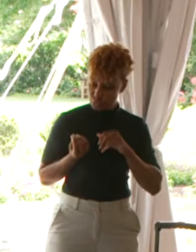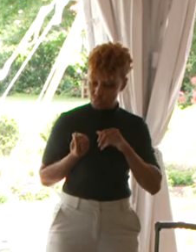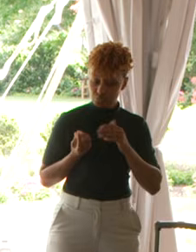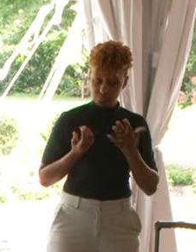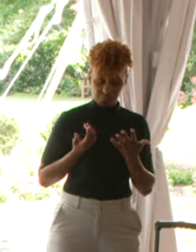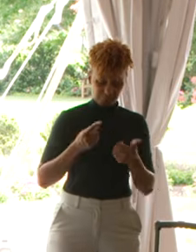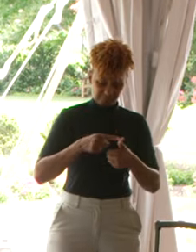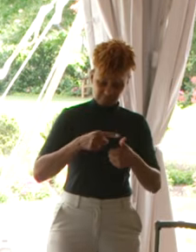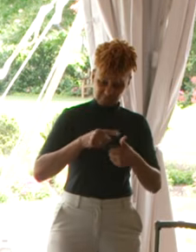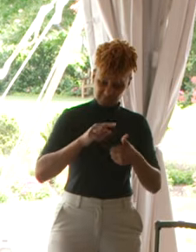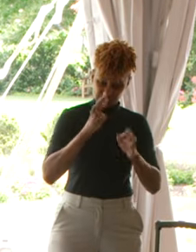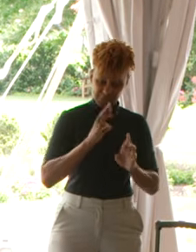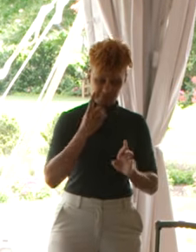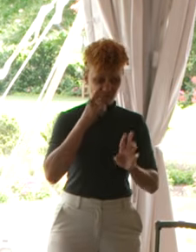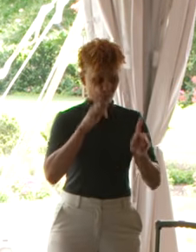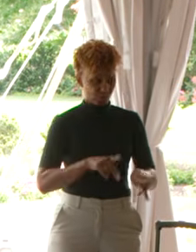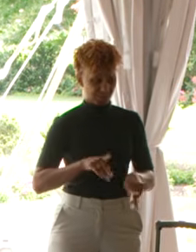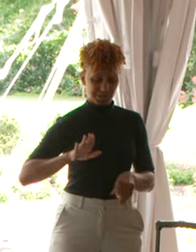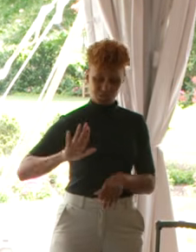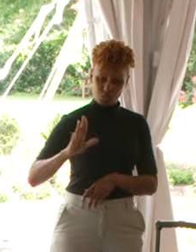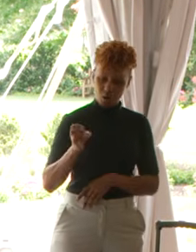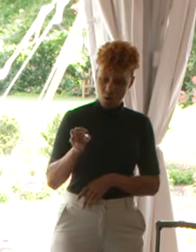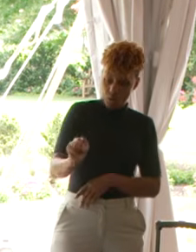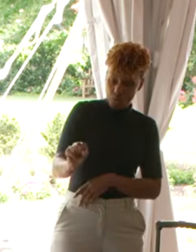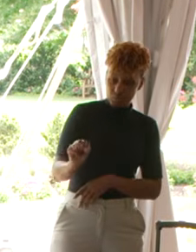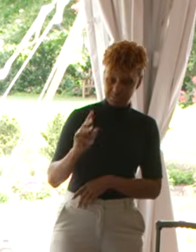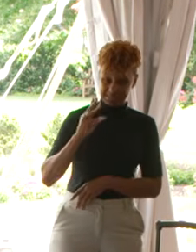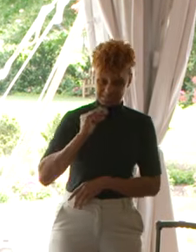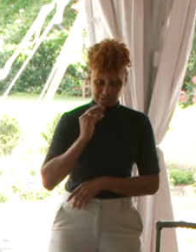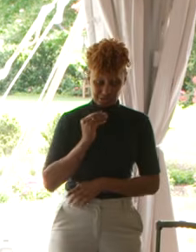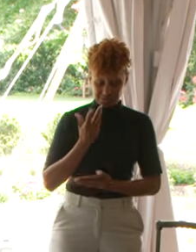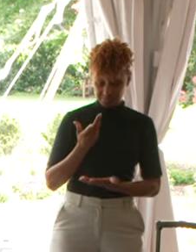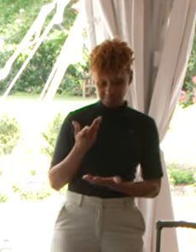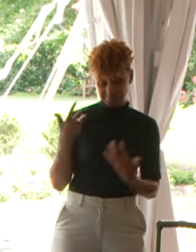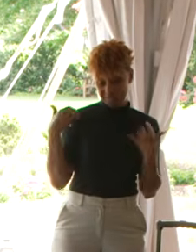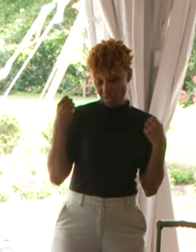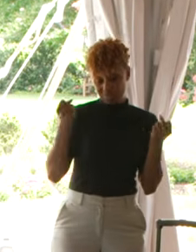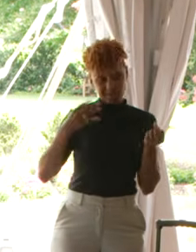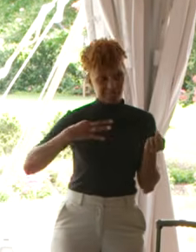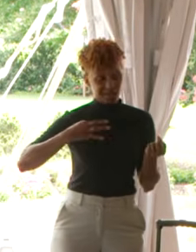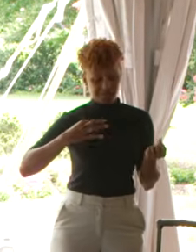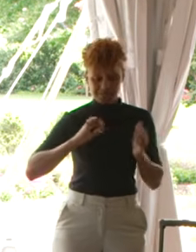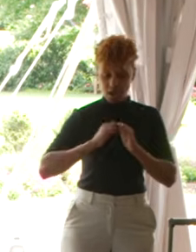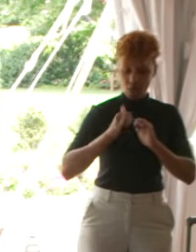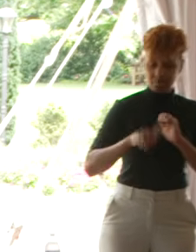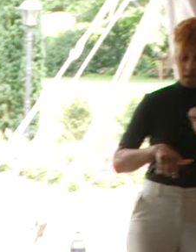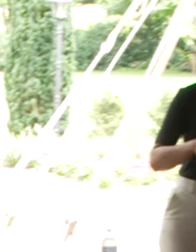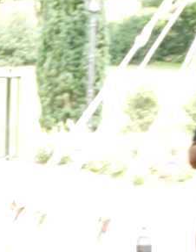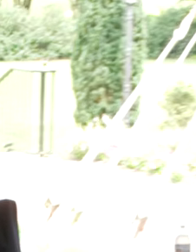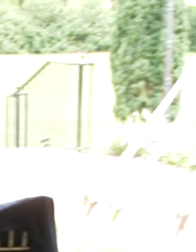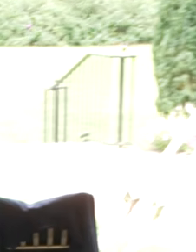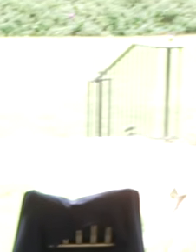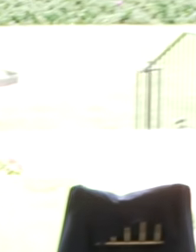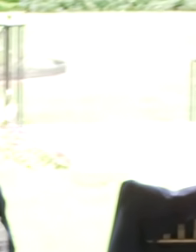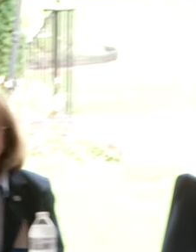persons and how your own experience as a healthy volunteer has informed your approach. Yeah, so,